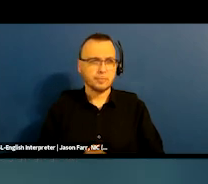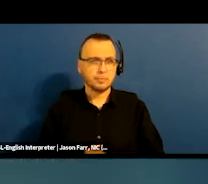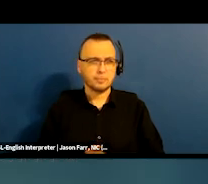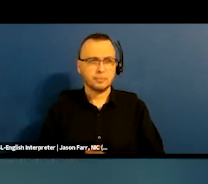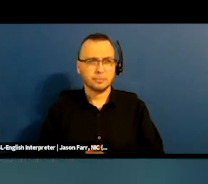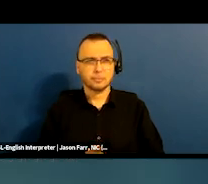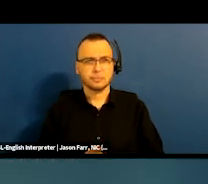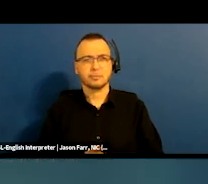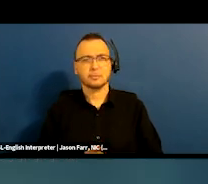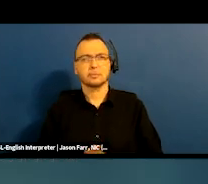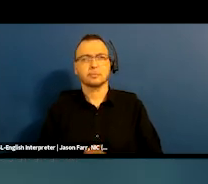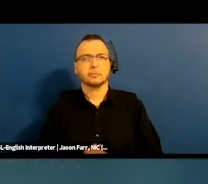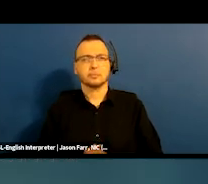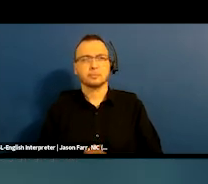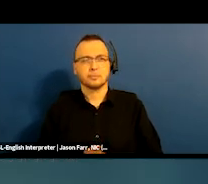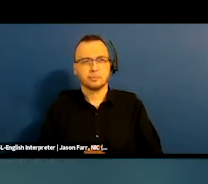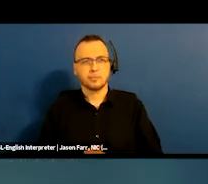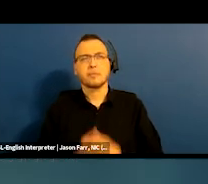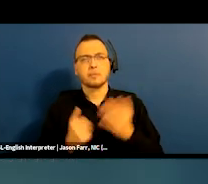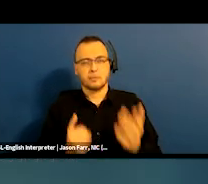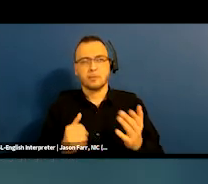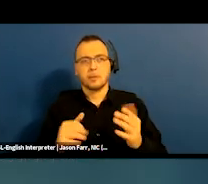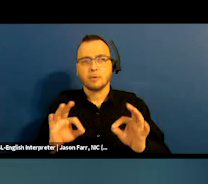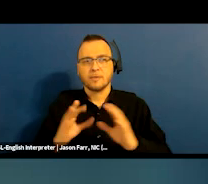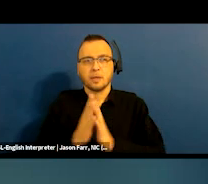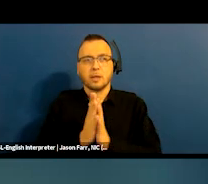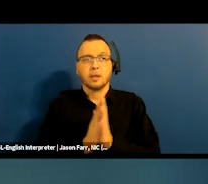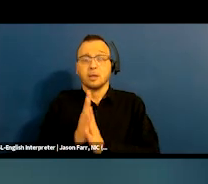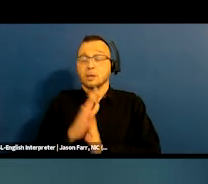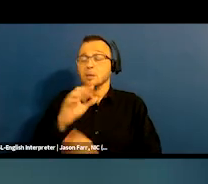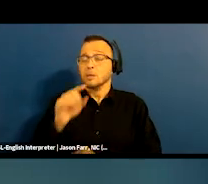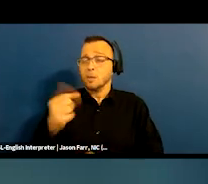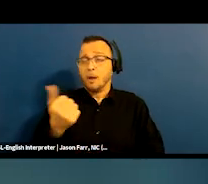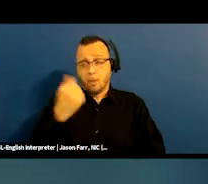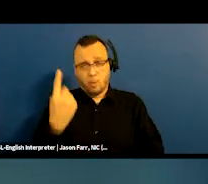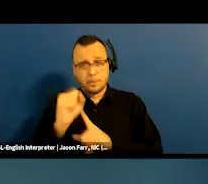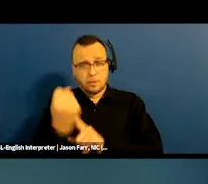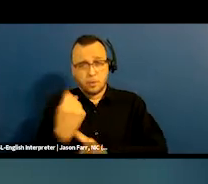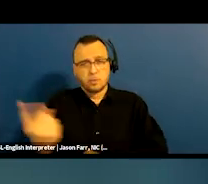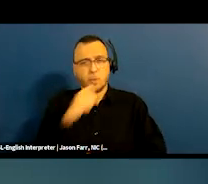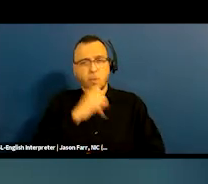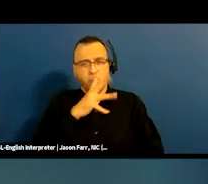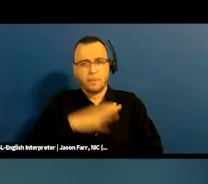to kind of refer and do it as quickly as possible because it could be life-threatening de-escalation that you're dealing with.